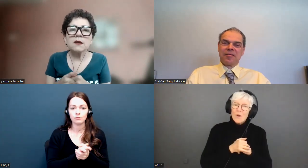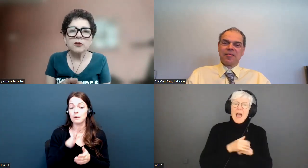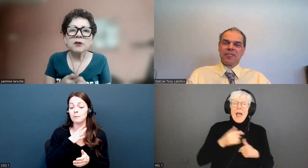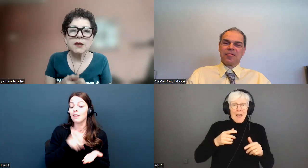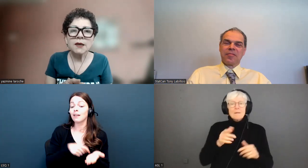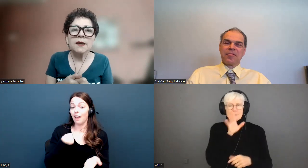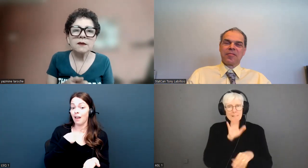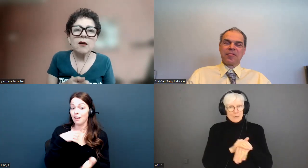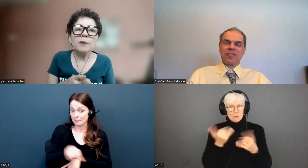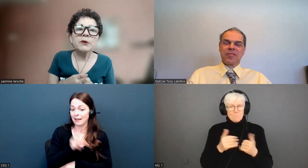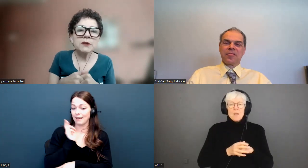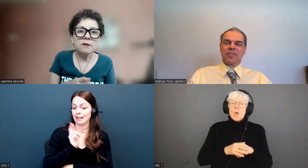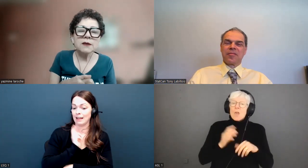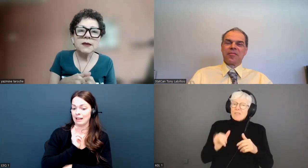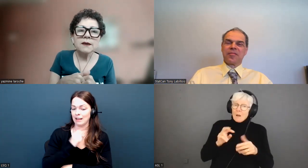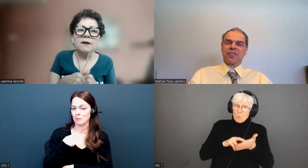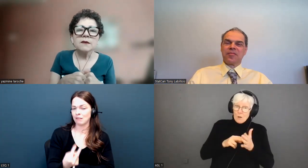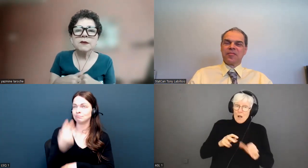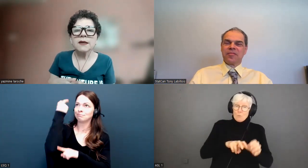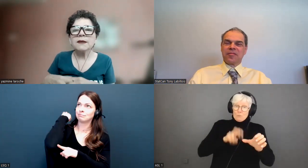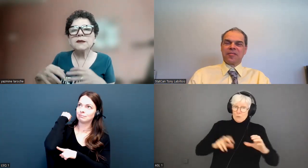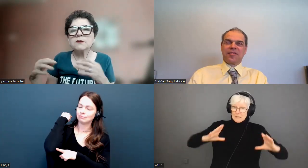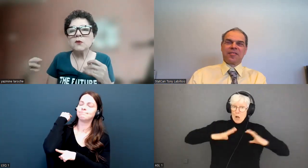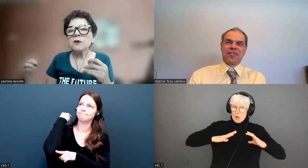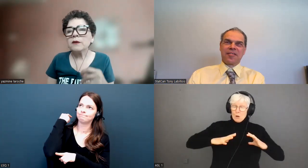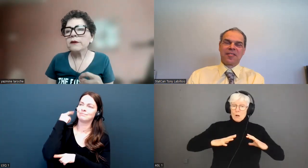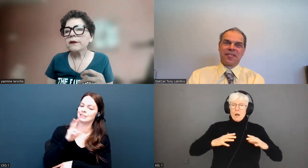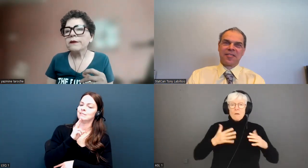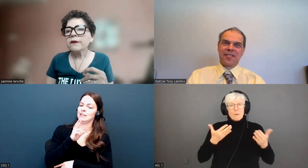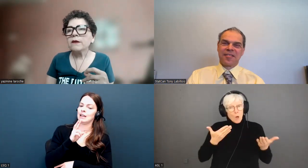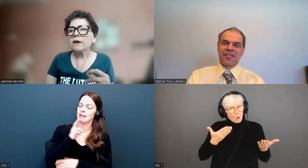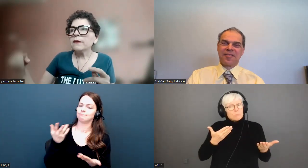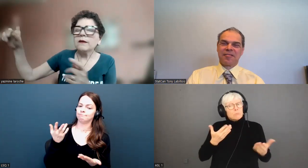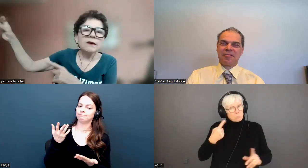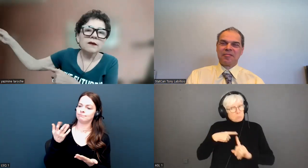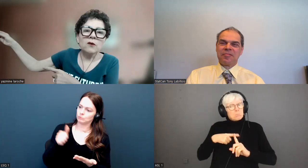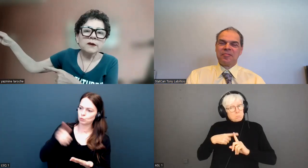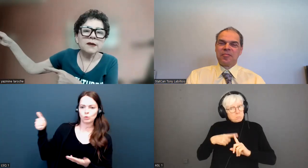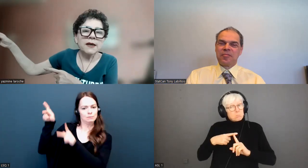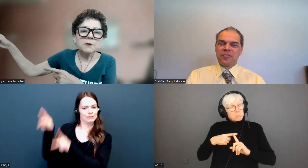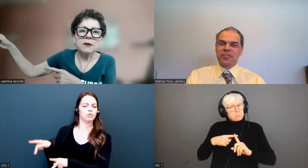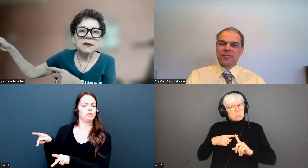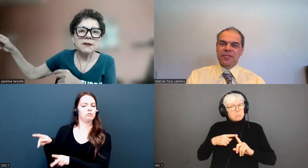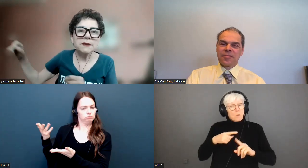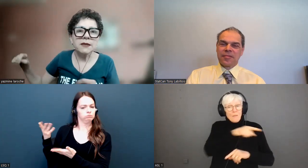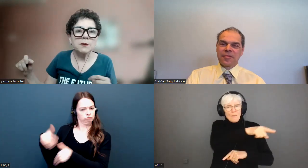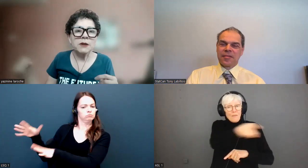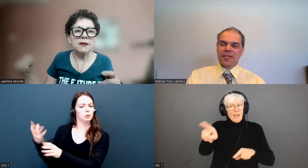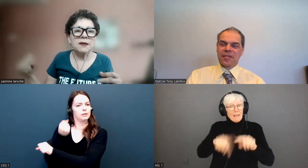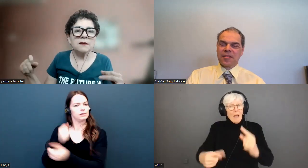a good thing and an opportunity so that it's no longer oh look at Yasmine and this is accessibility